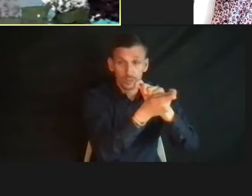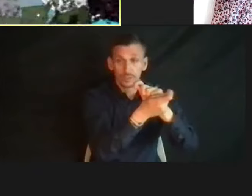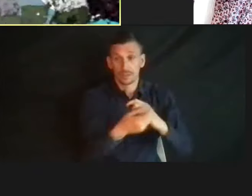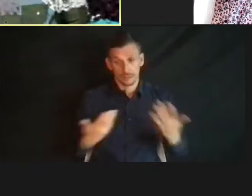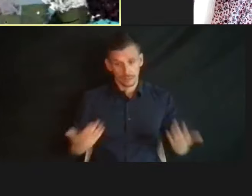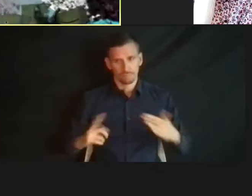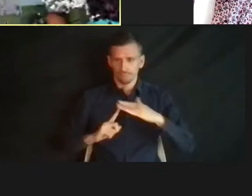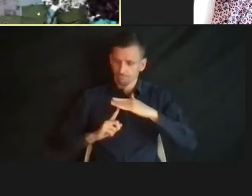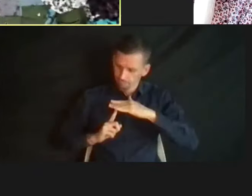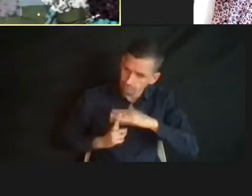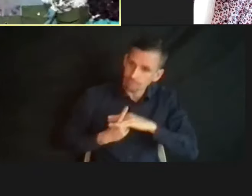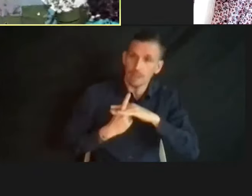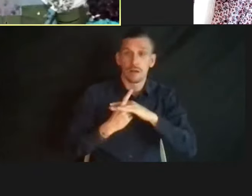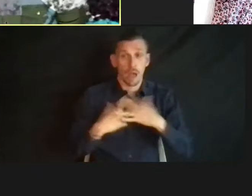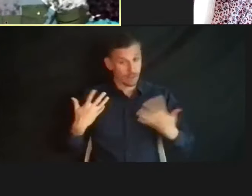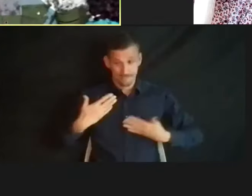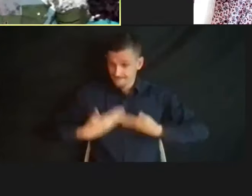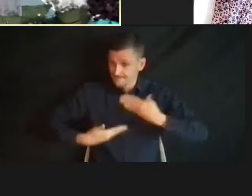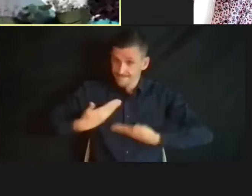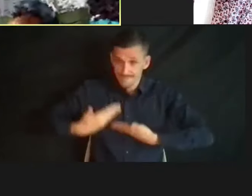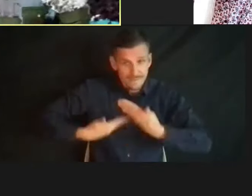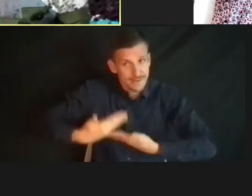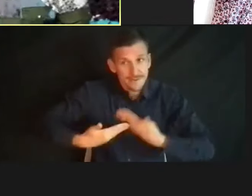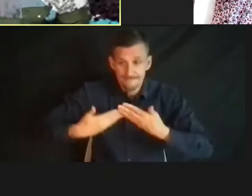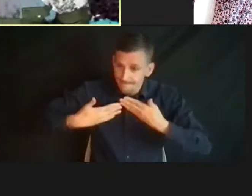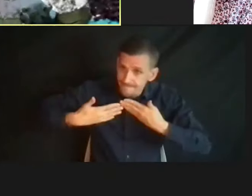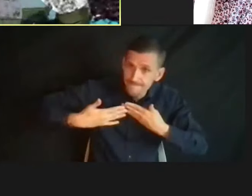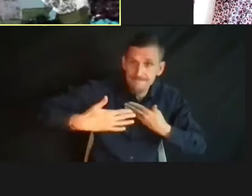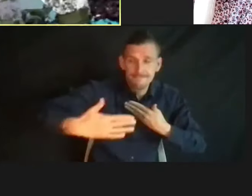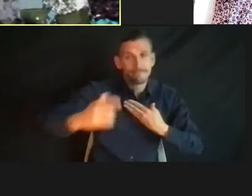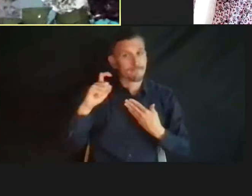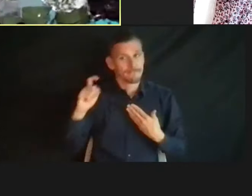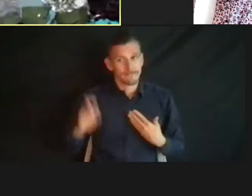happened and where violence is happening, there is high likelihood for climate change to happen,